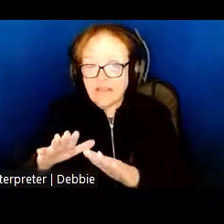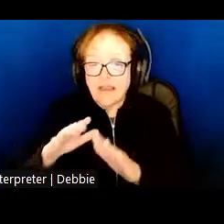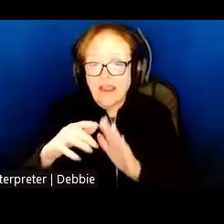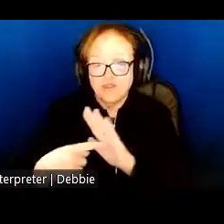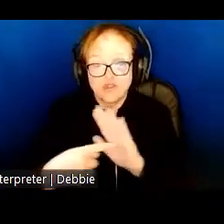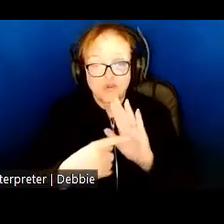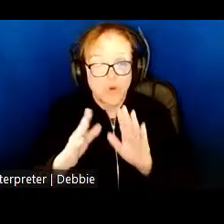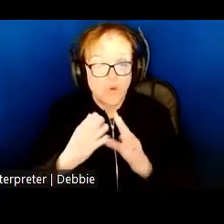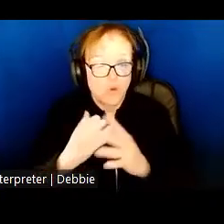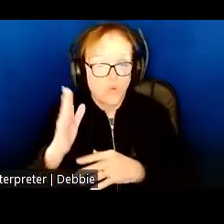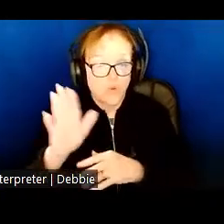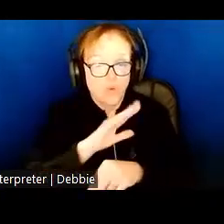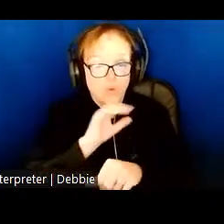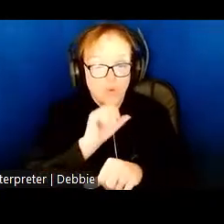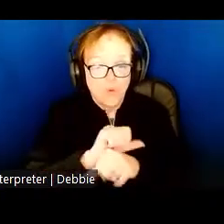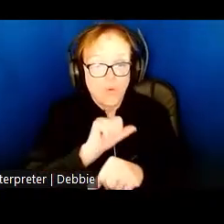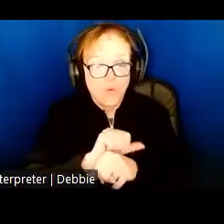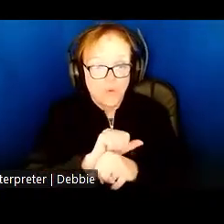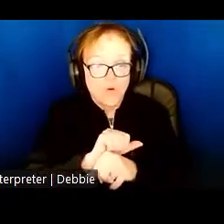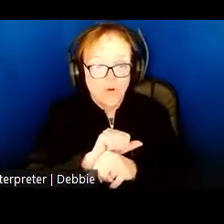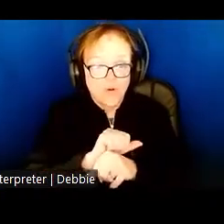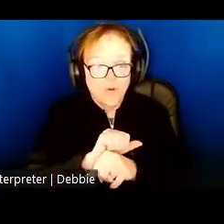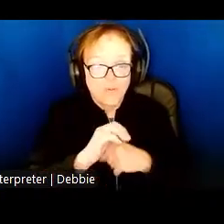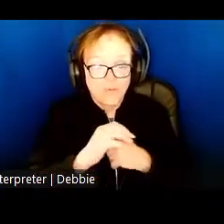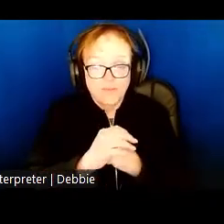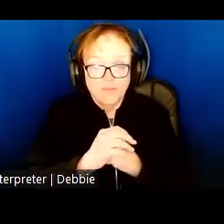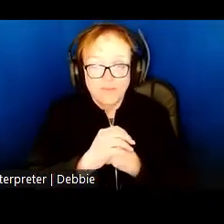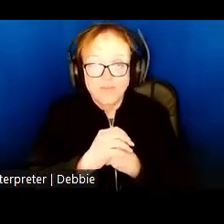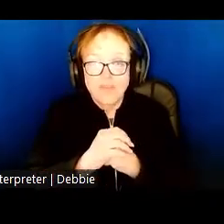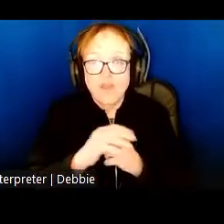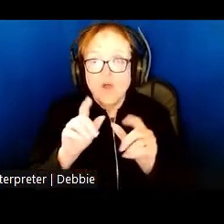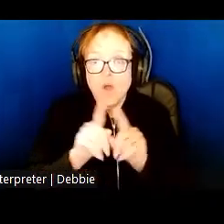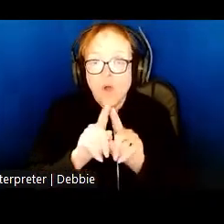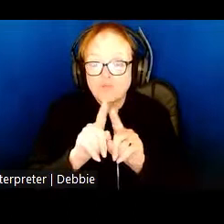with the artist’s application. It’s also important to note that applications